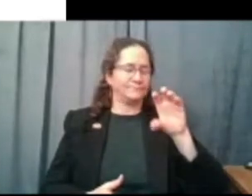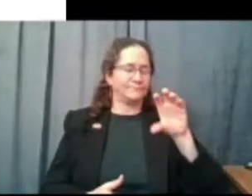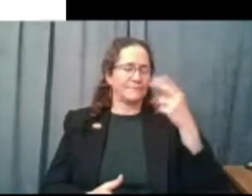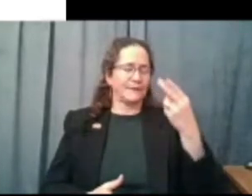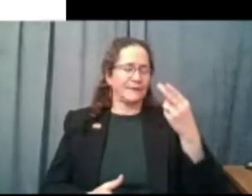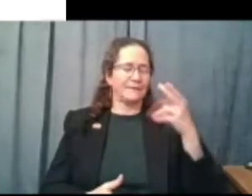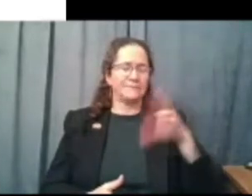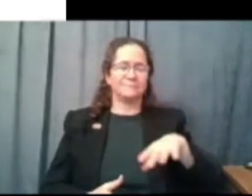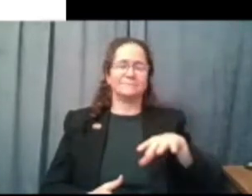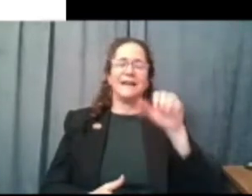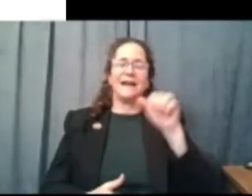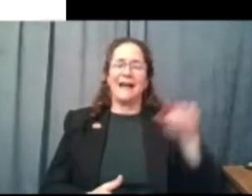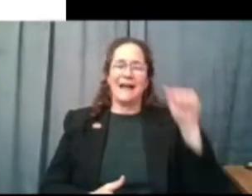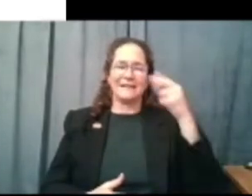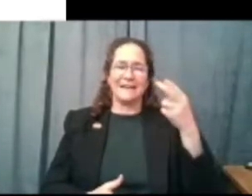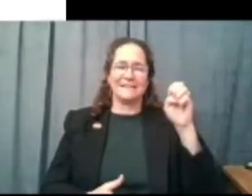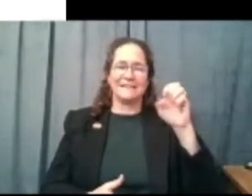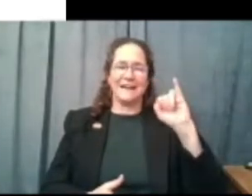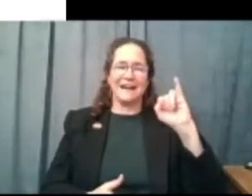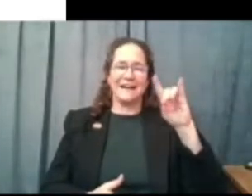Or you can use Rons app.